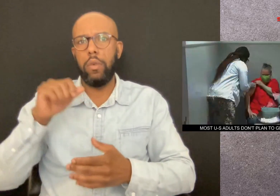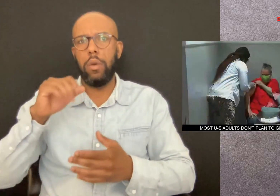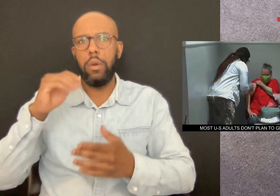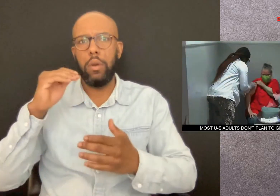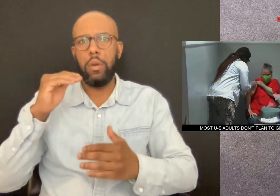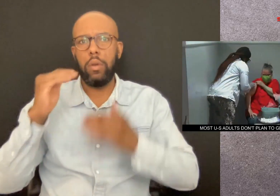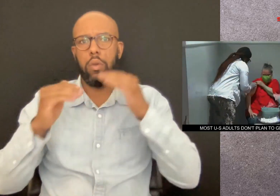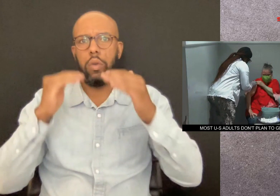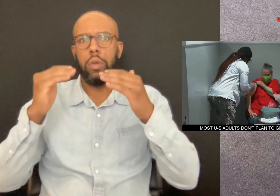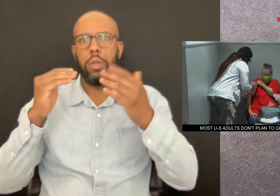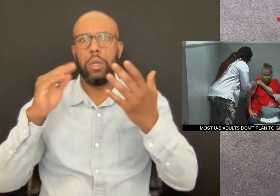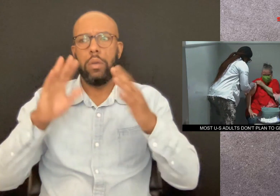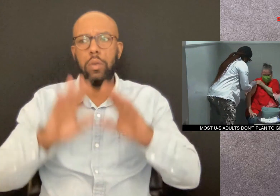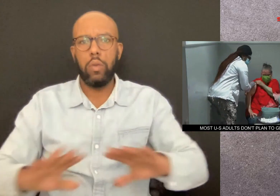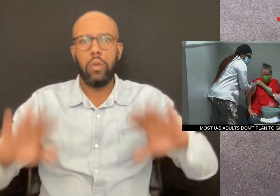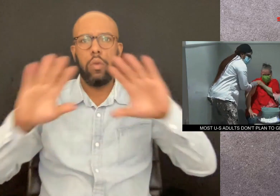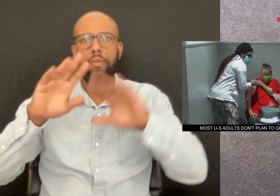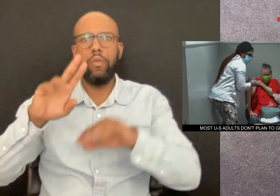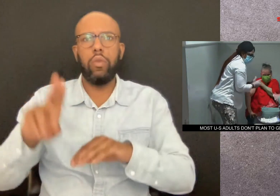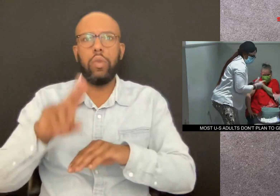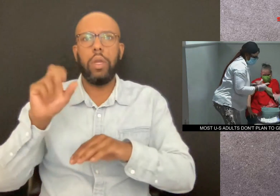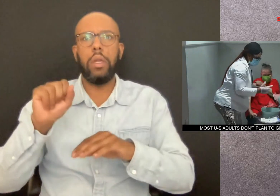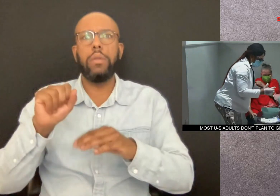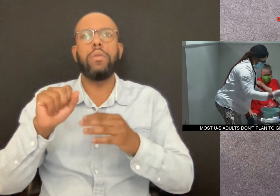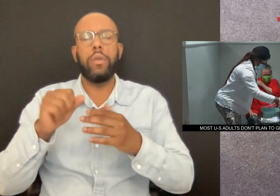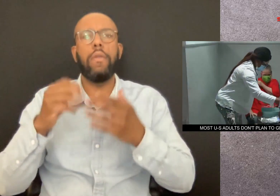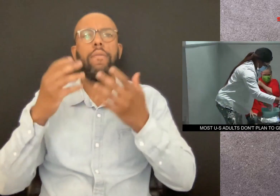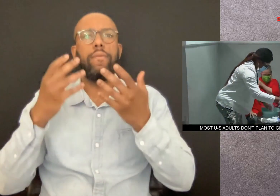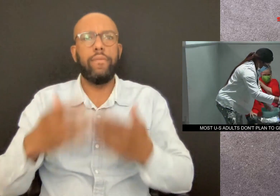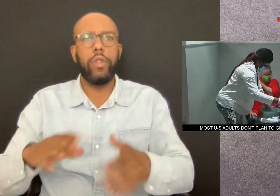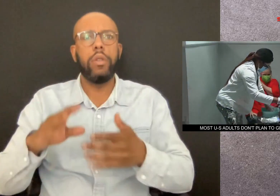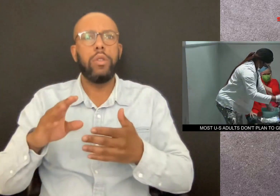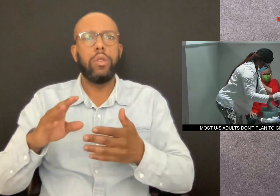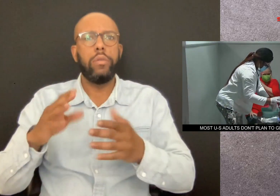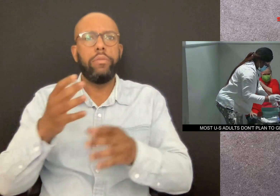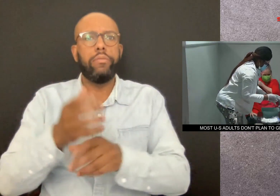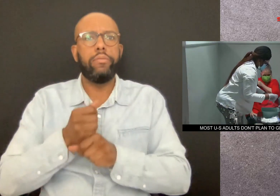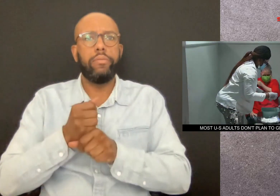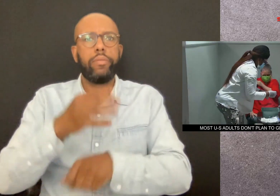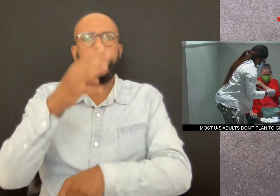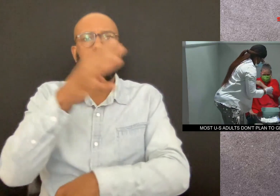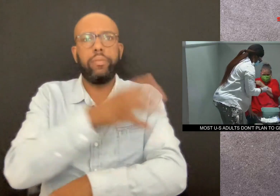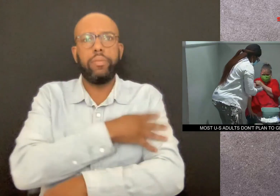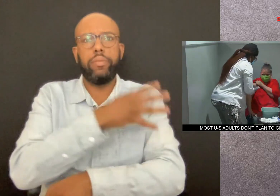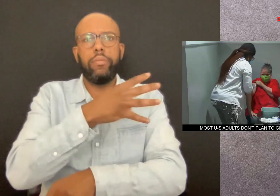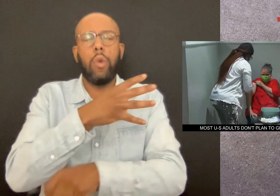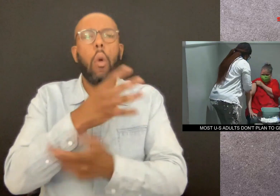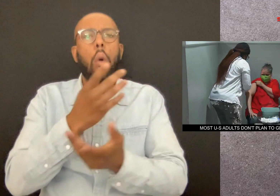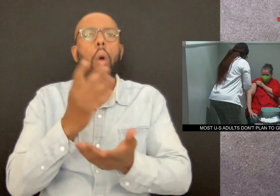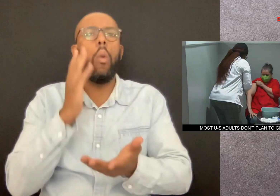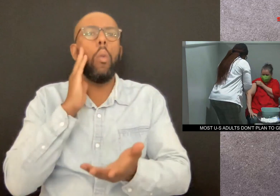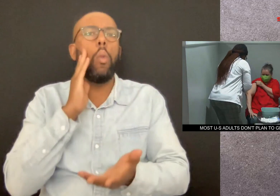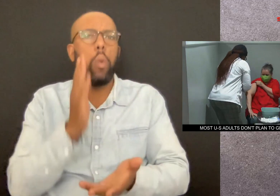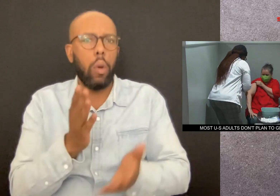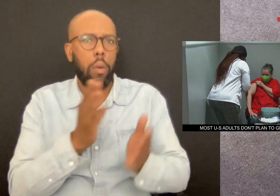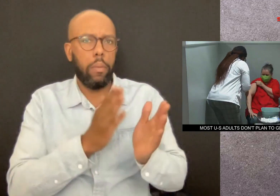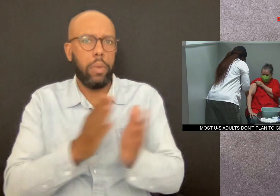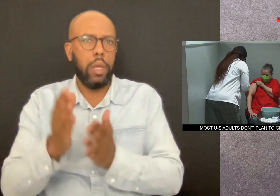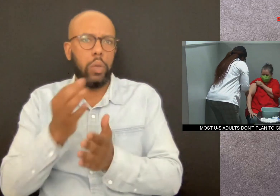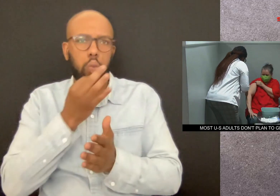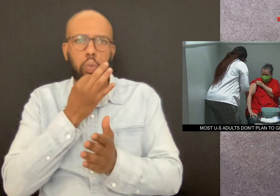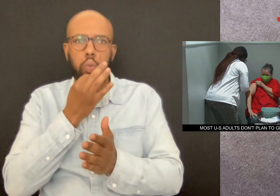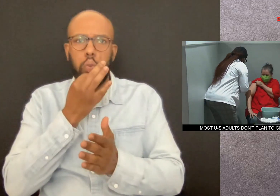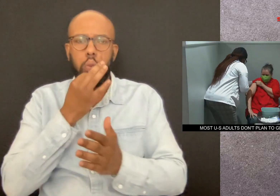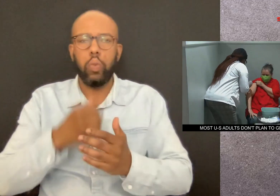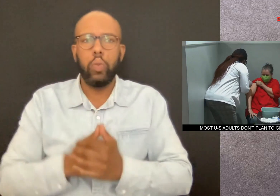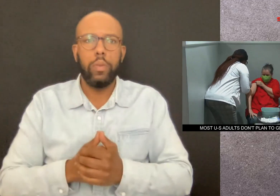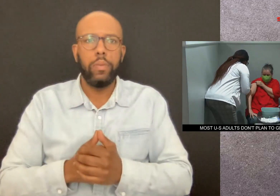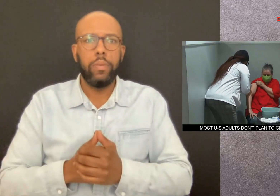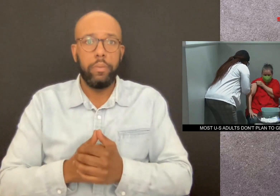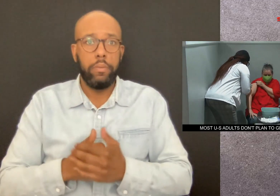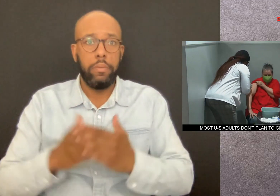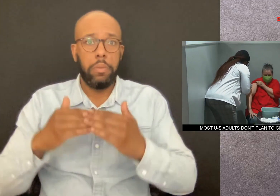in the US say they've gotten an updated Covid 19 booster or plan to do so as soon as possible